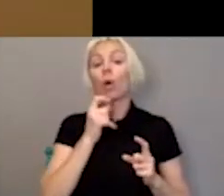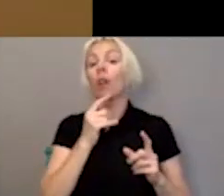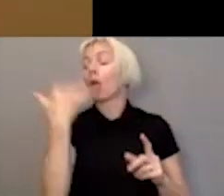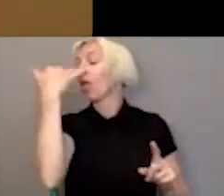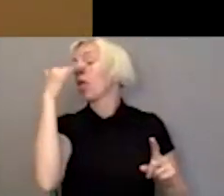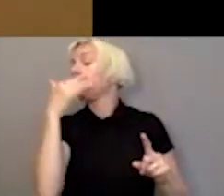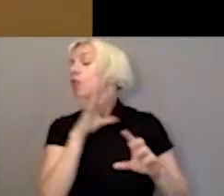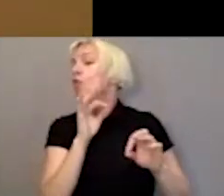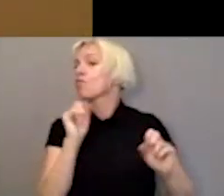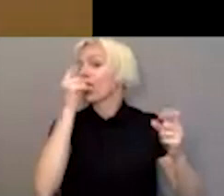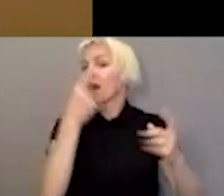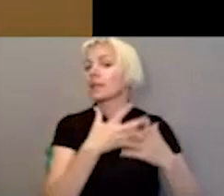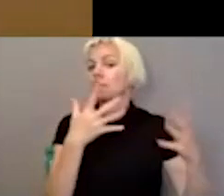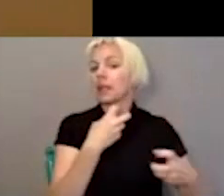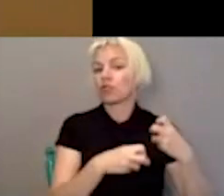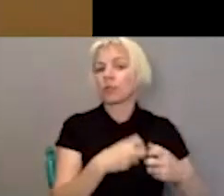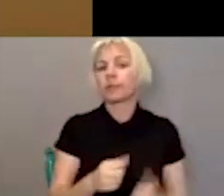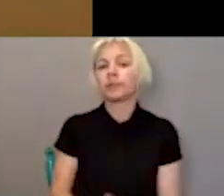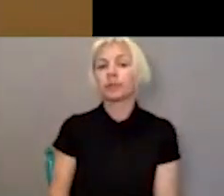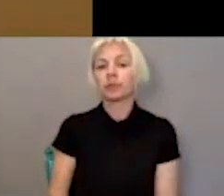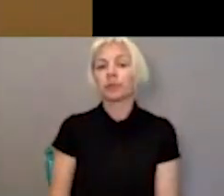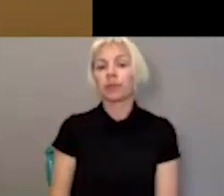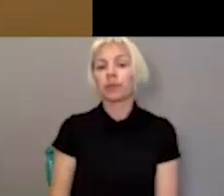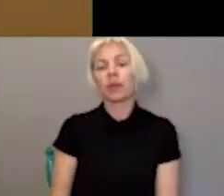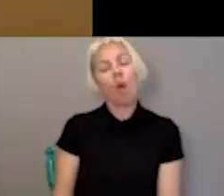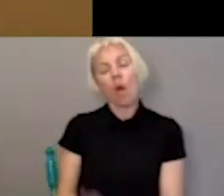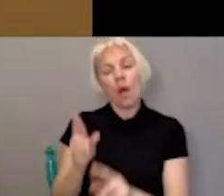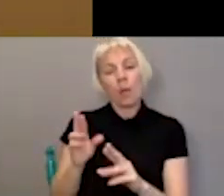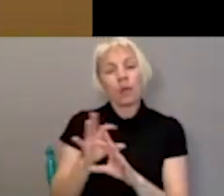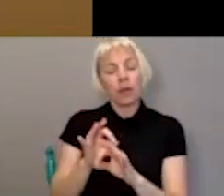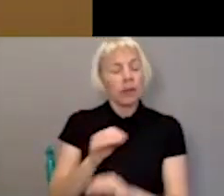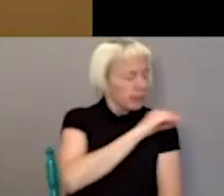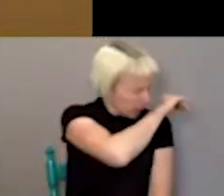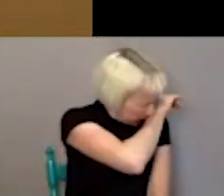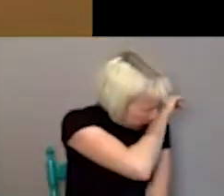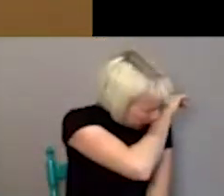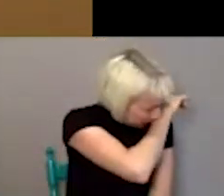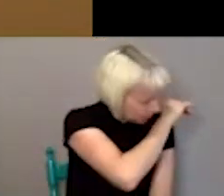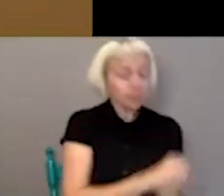women with disabil...or people with disability do experience sexual violence and assault,